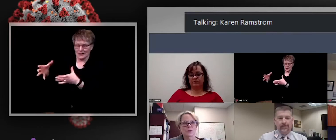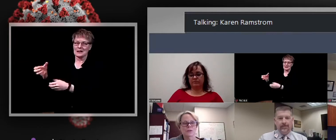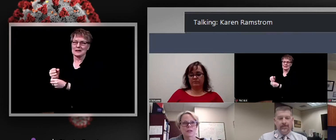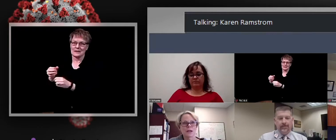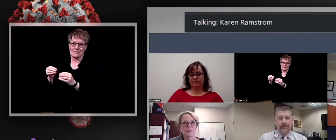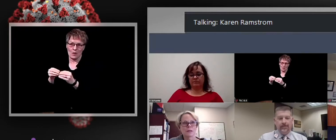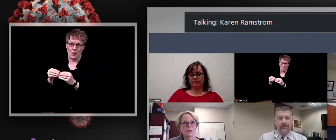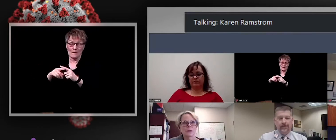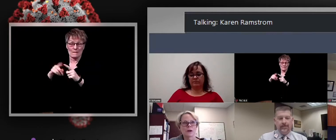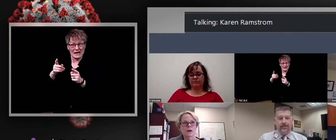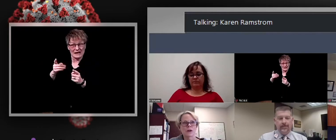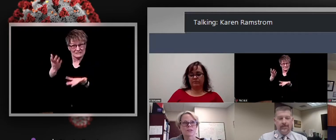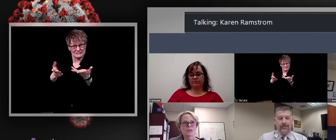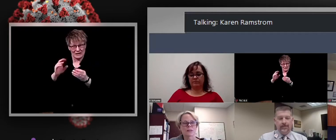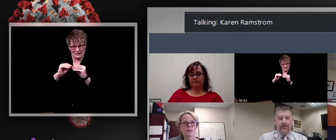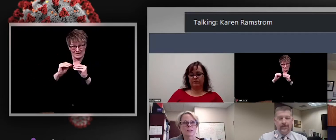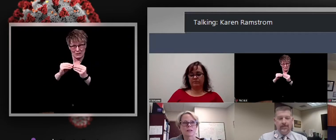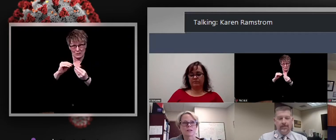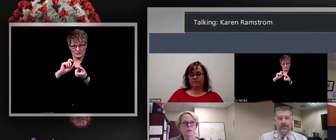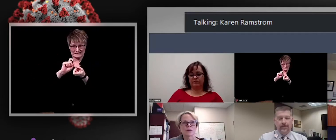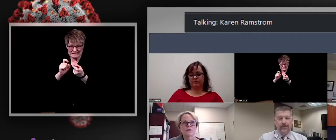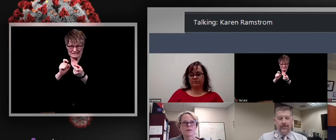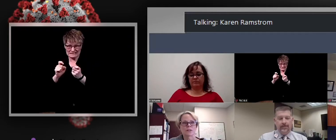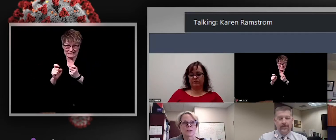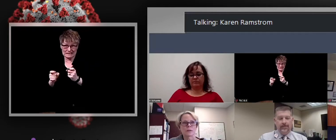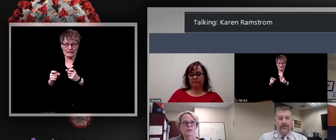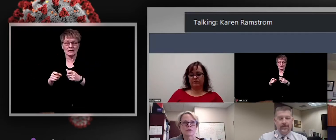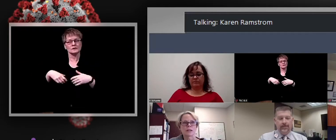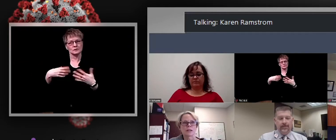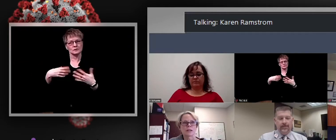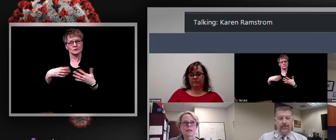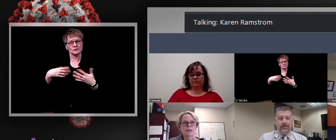could change over time. But, we are also set to get a shipment of Pfizer and Moderna next